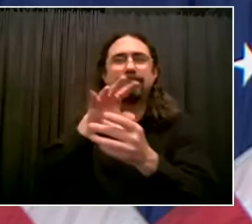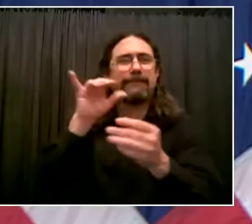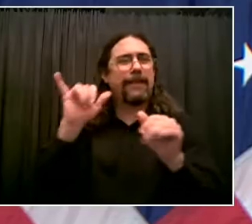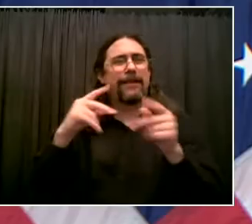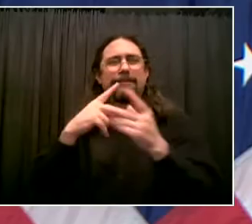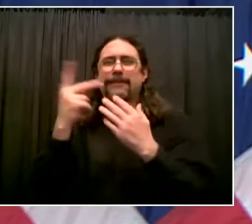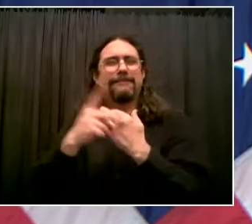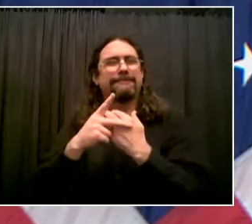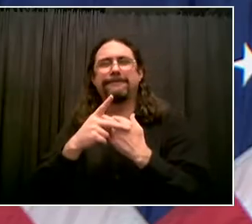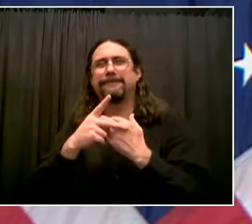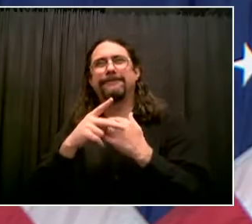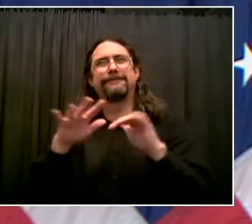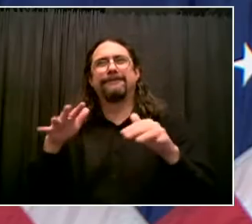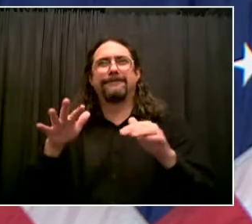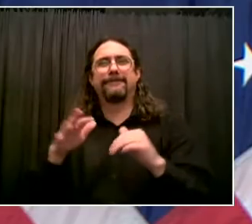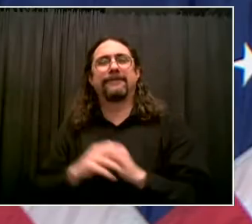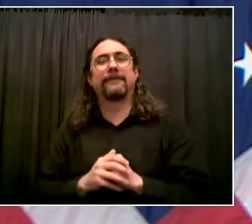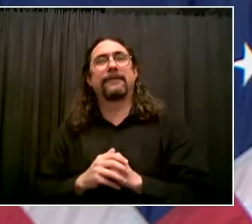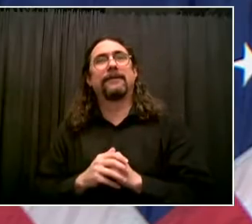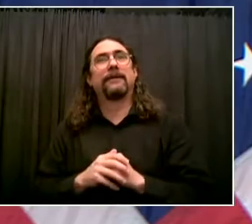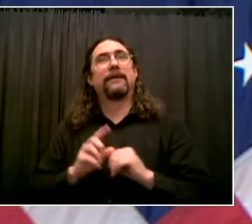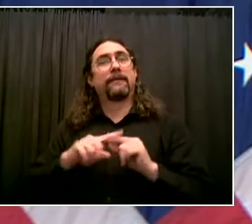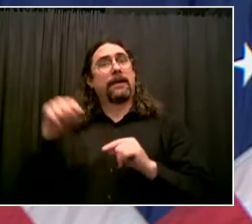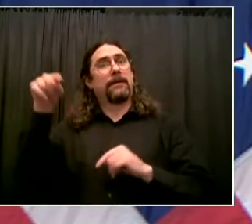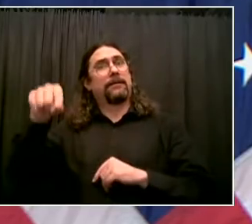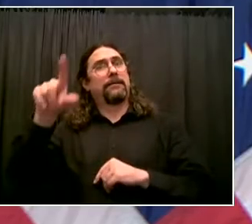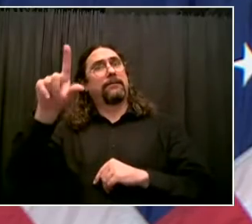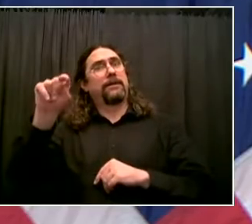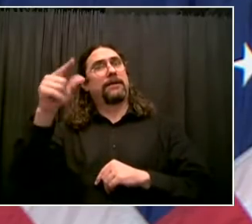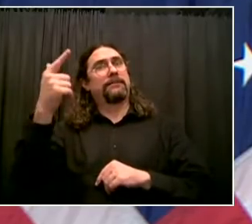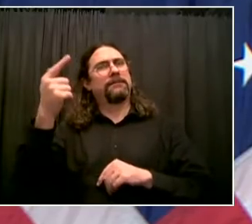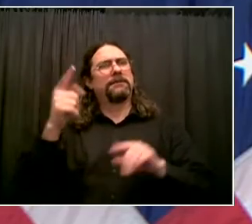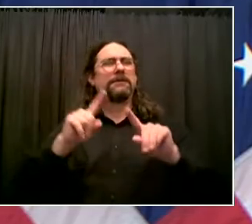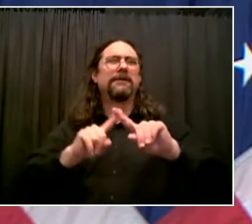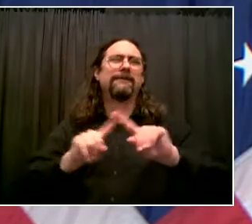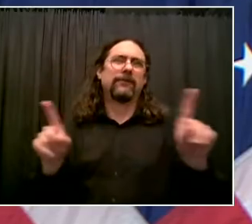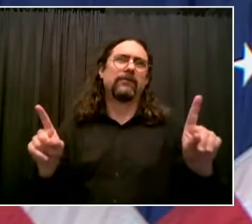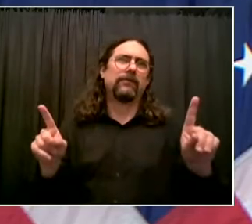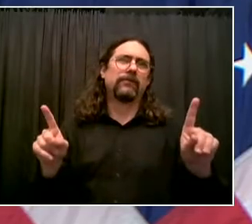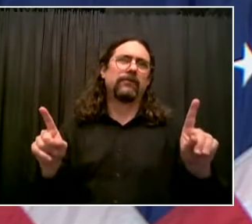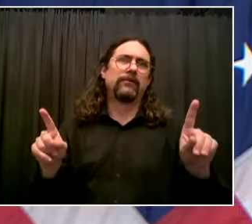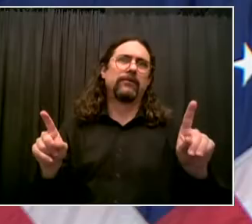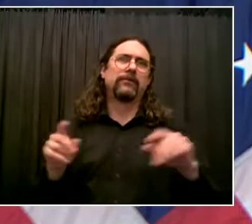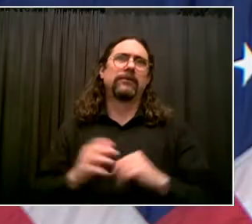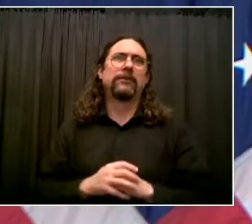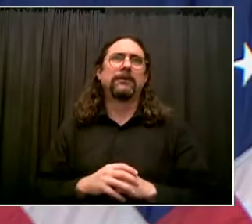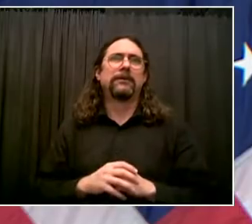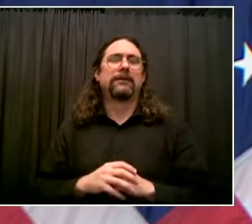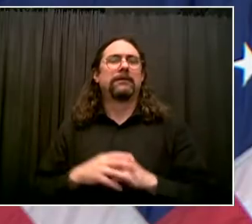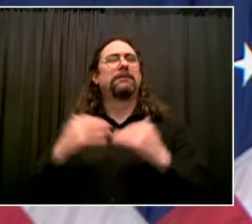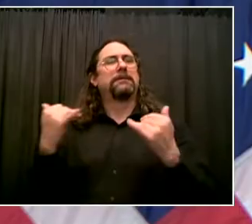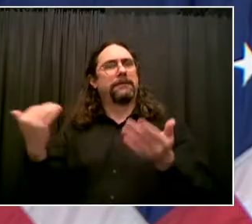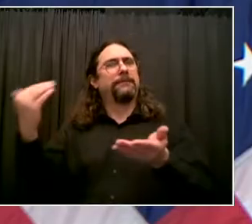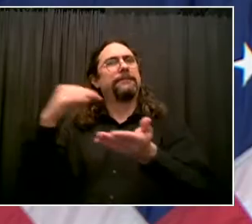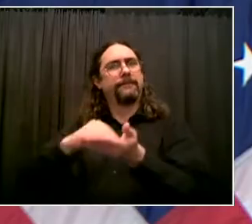DISTANCING THAT'S HYW 'ITS IMPOARTNT IN 2021 TO IDENTIFY THOSE PARTNERS THAT ARE GOING TO BE WILLING TO WORK WITH US, GO